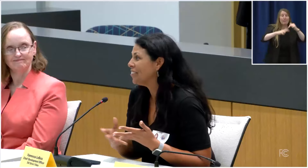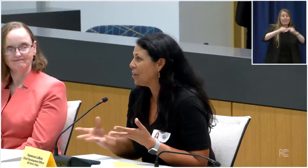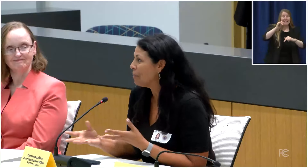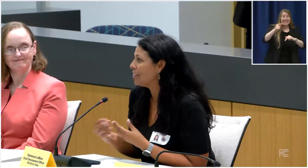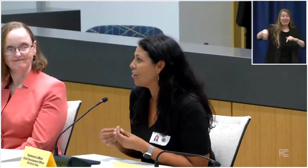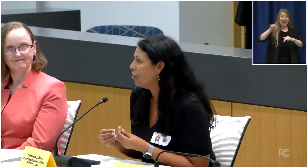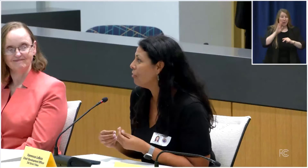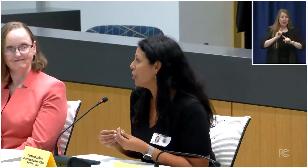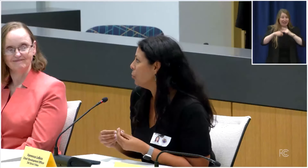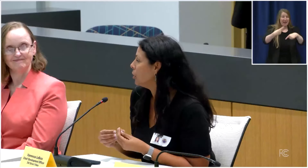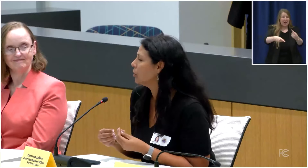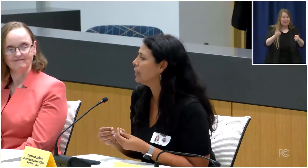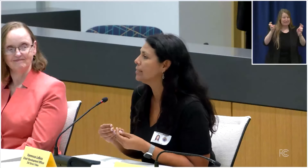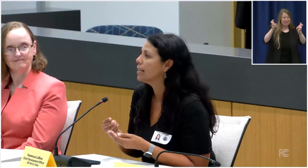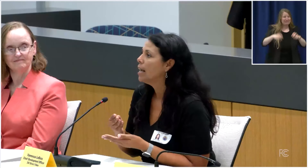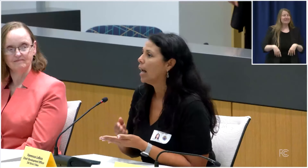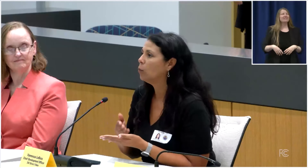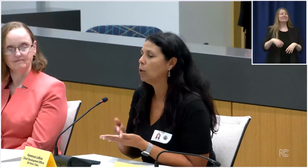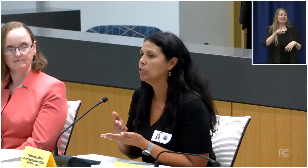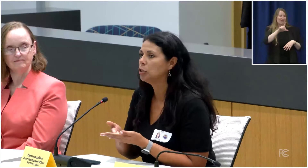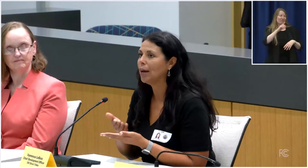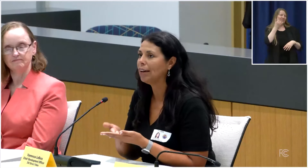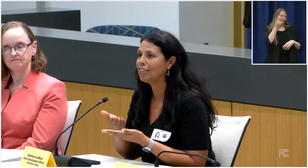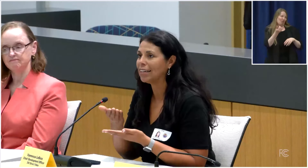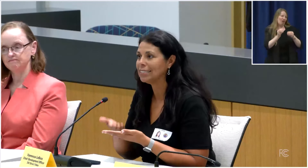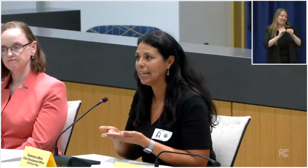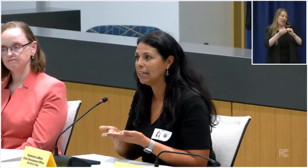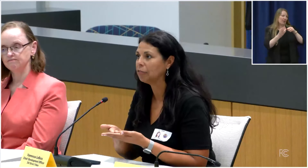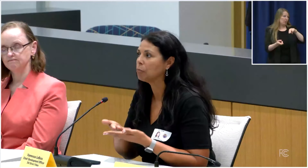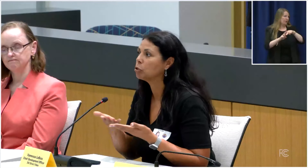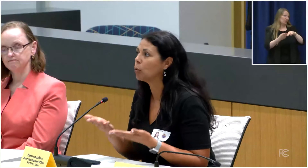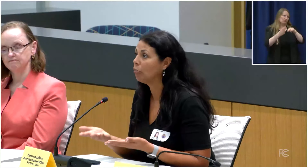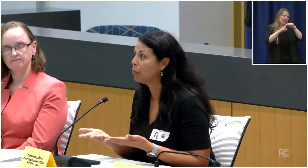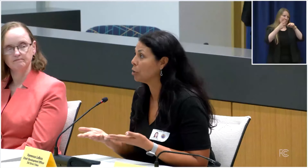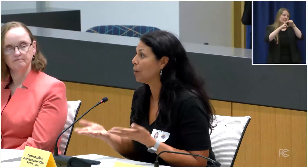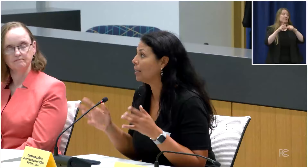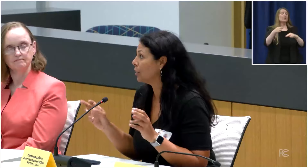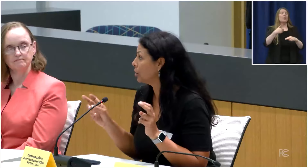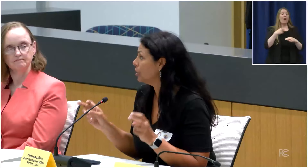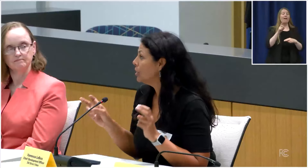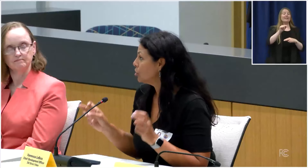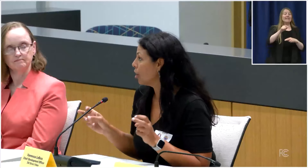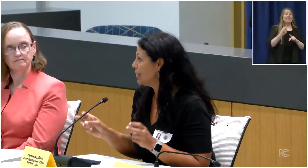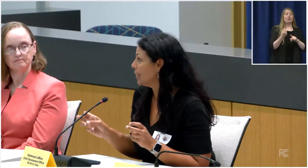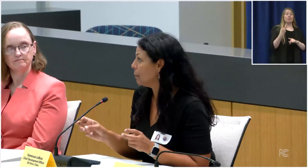MARKETING IT TO THE DEAF COMMUNITY YOU'RE LETTING THEM KNOW IT'S THERE AND THEY WILL COME. BUILD IT AND THEY WILL COME. THEY ARE ALREADY THERE BUT